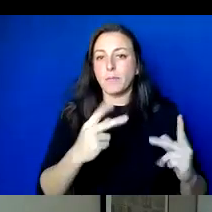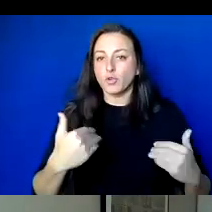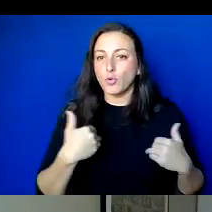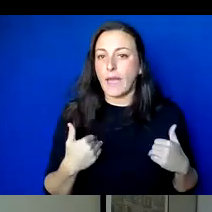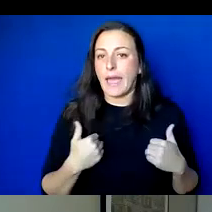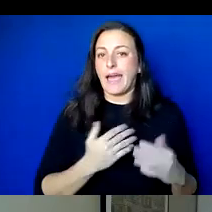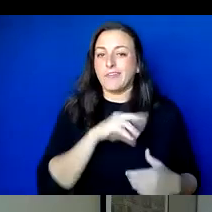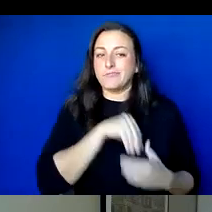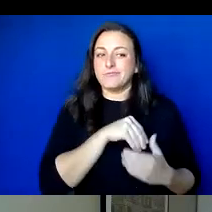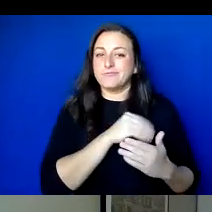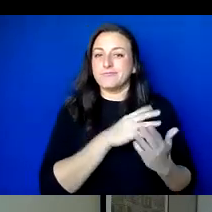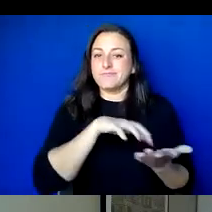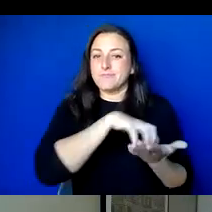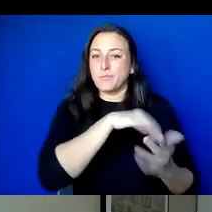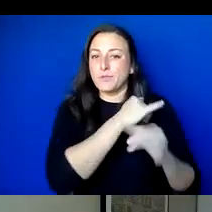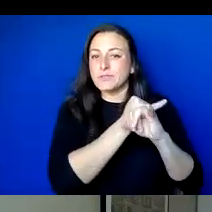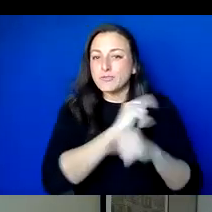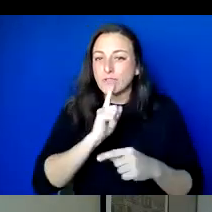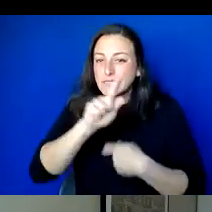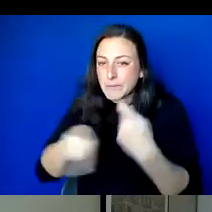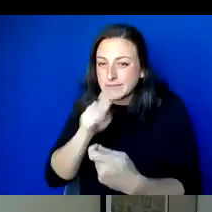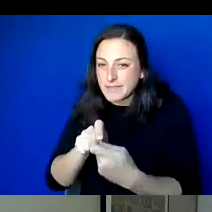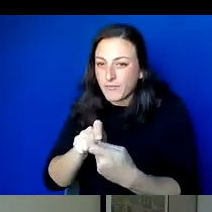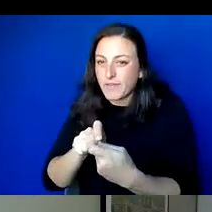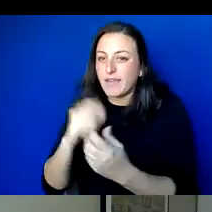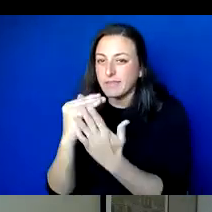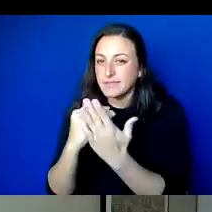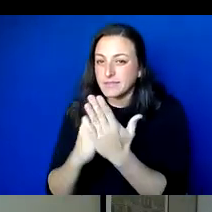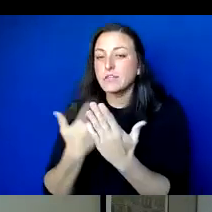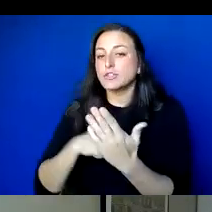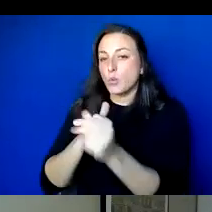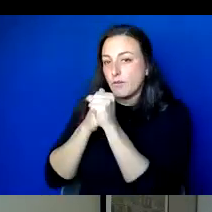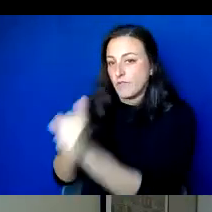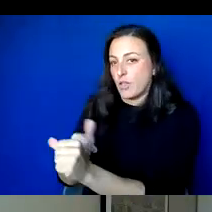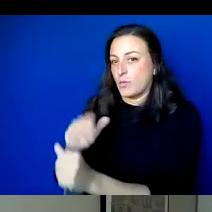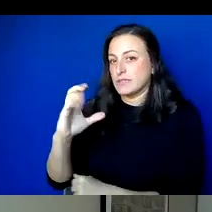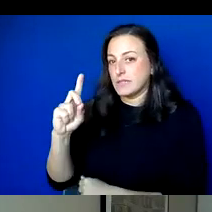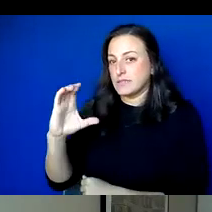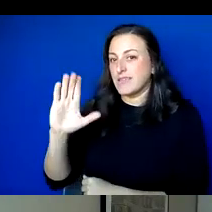specific conditions and so we're really following CDC's lead on that and looking to the data and the